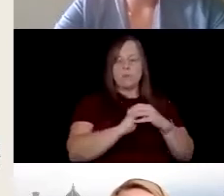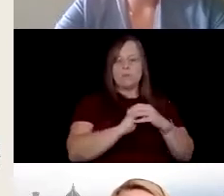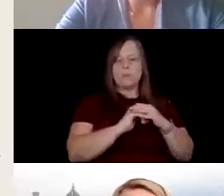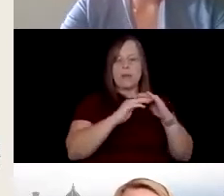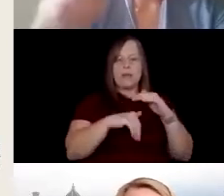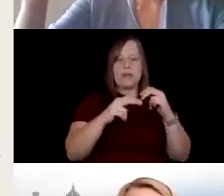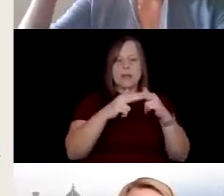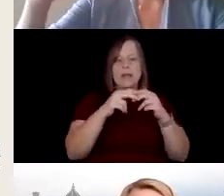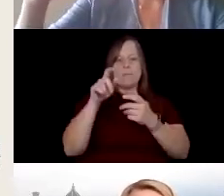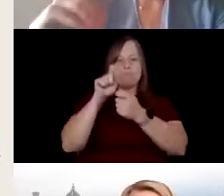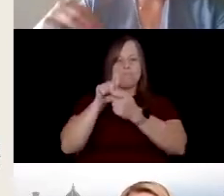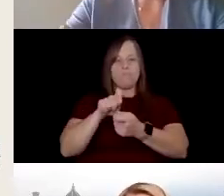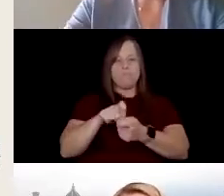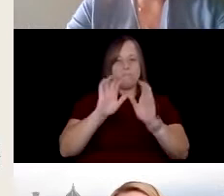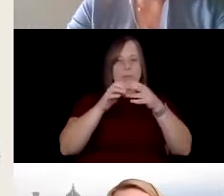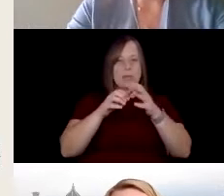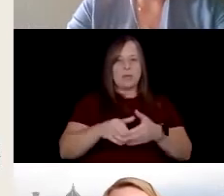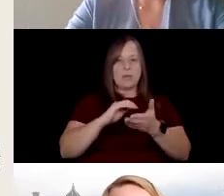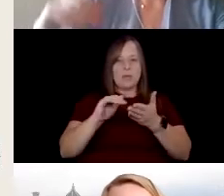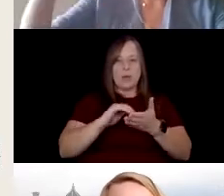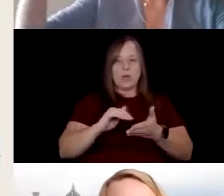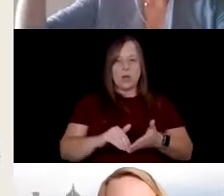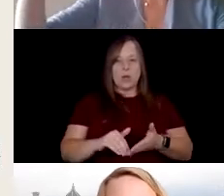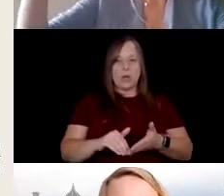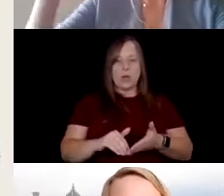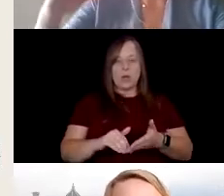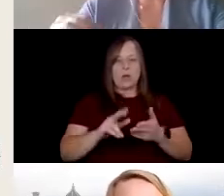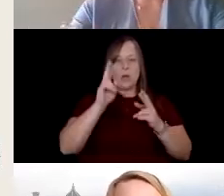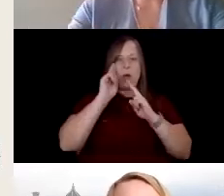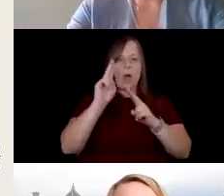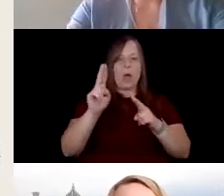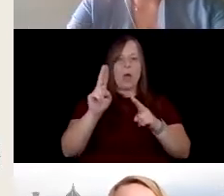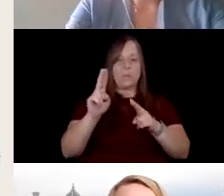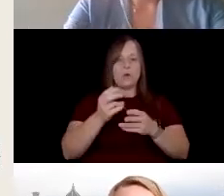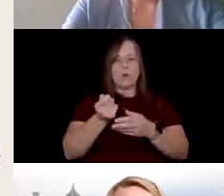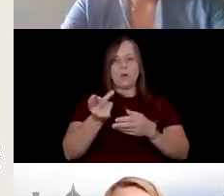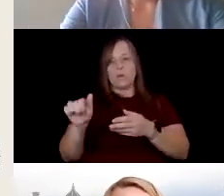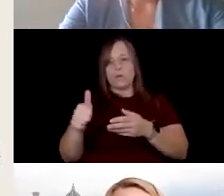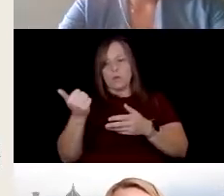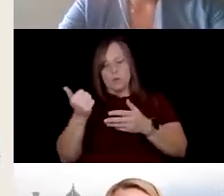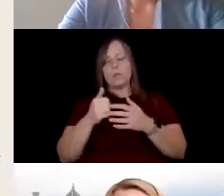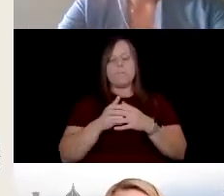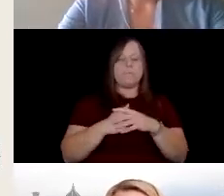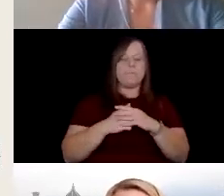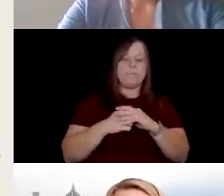go into the major categories of discharge. And you'll see that there's honorable discharge, and then there are categories below it.